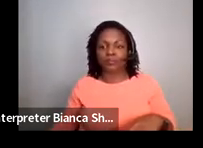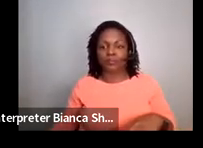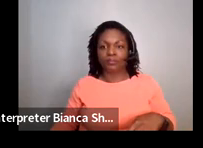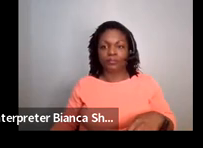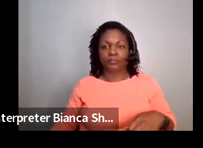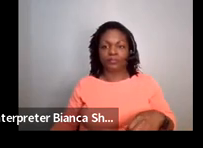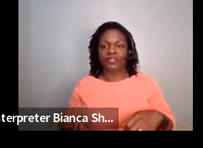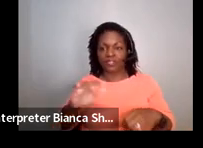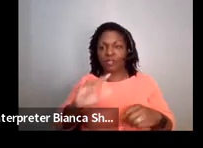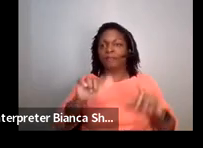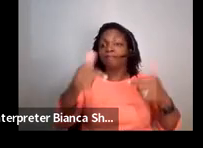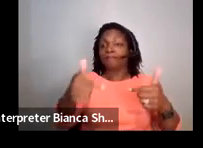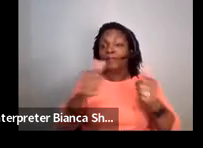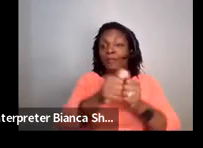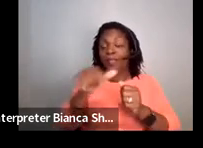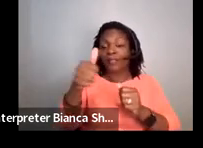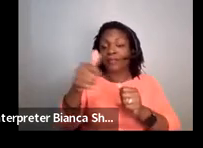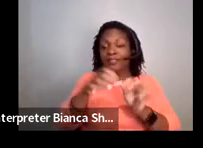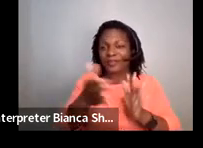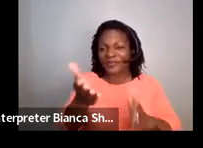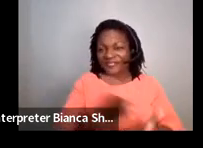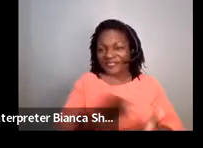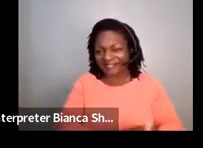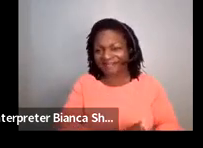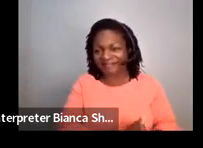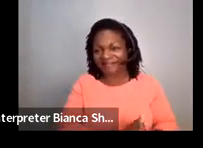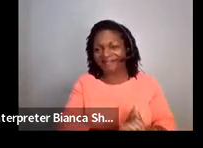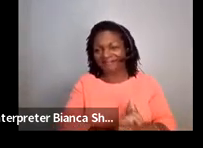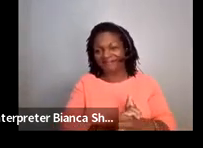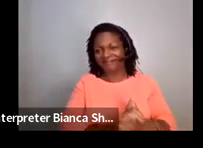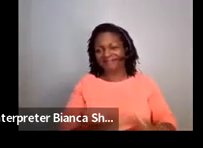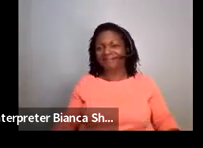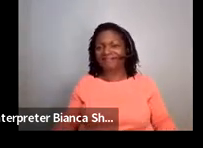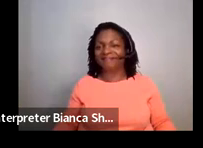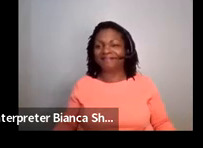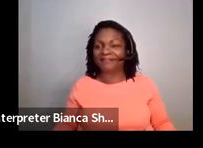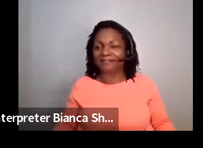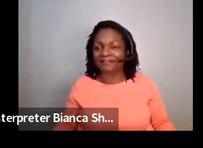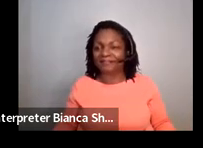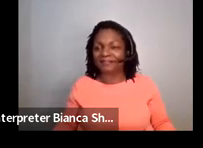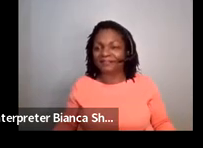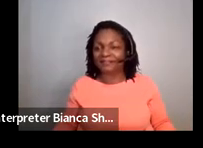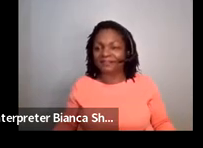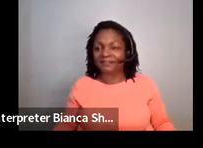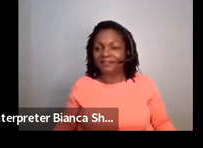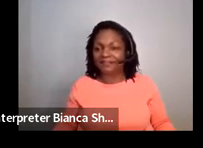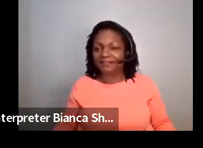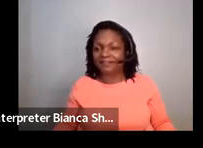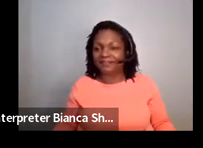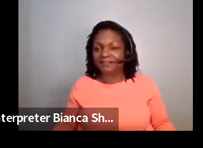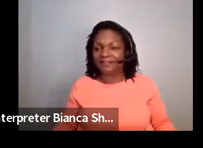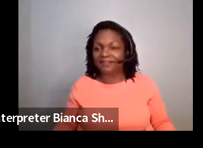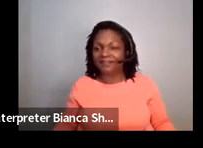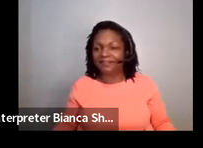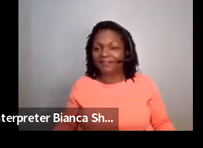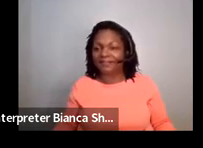Work with agencies like ourselves. 2 manage it, and to extend that difficult time.